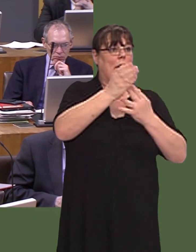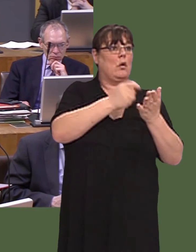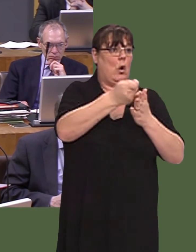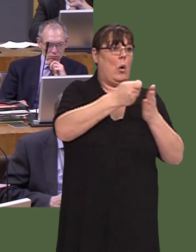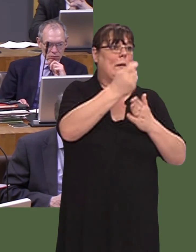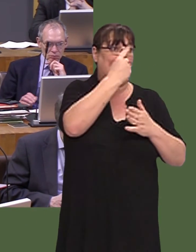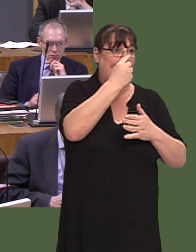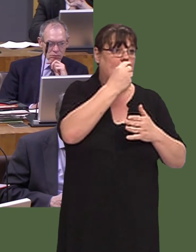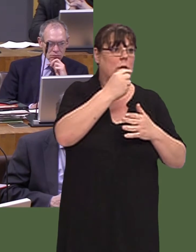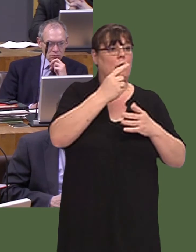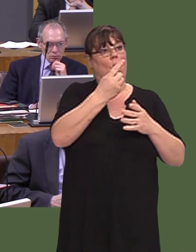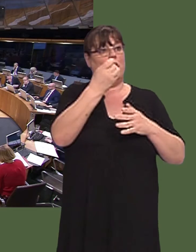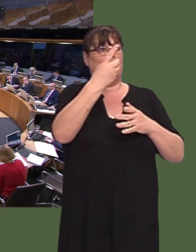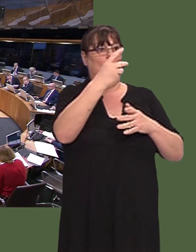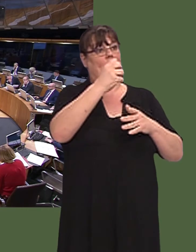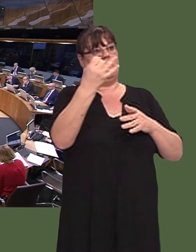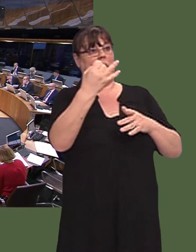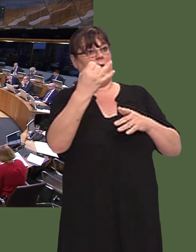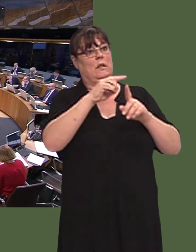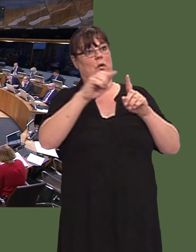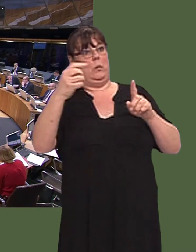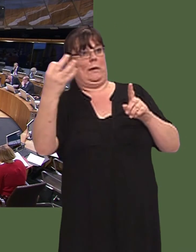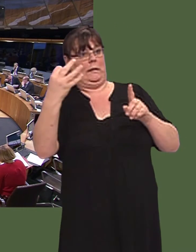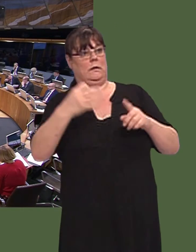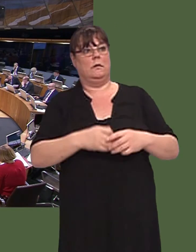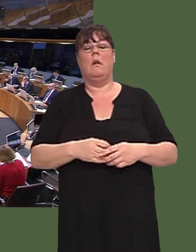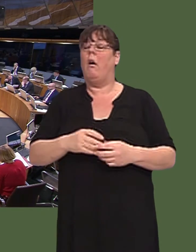Rhun ap Iorwerth: Thank you for that response.